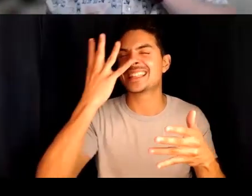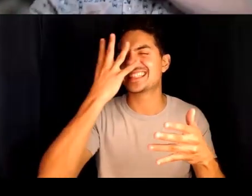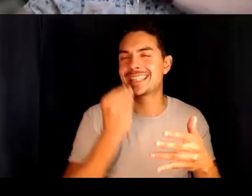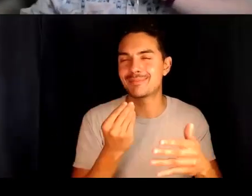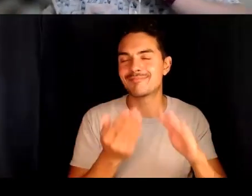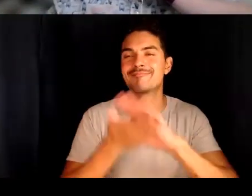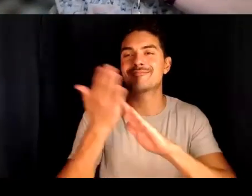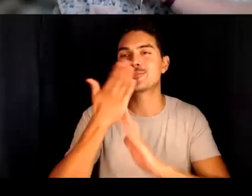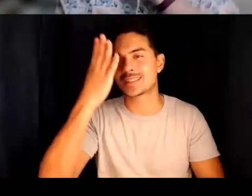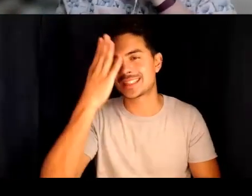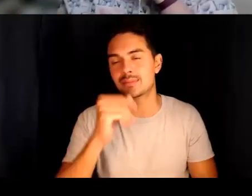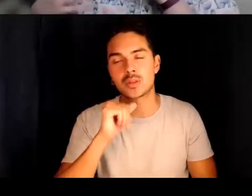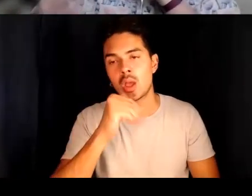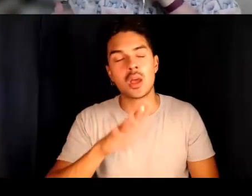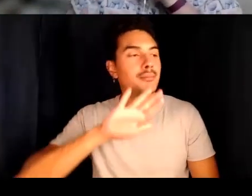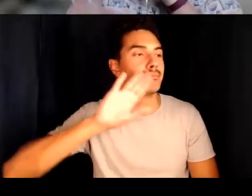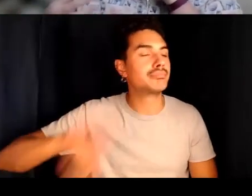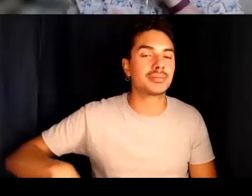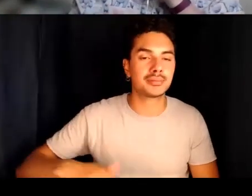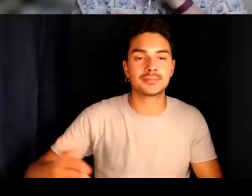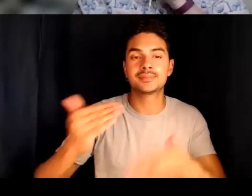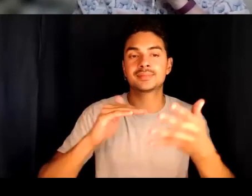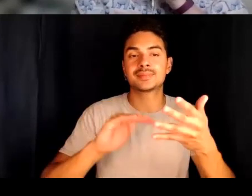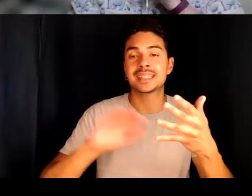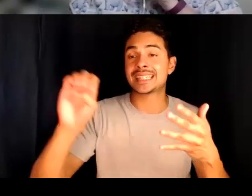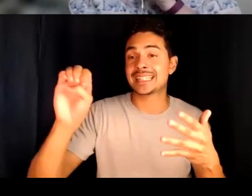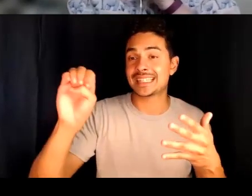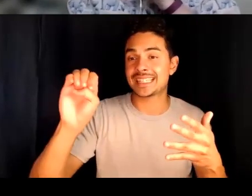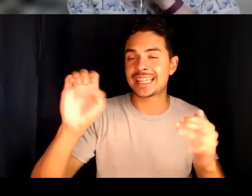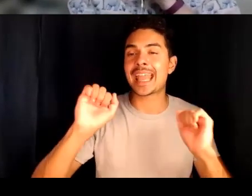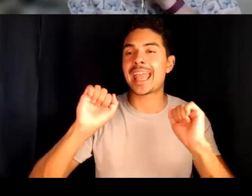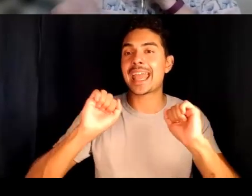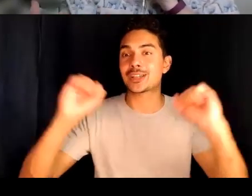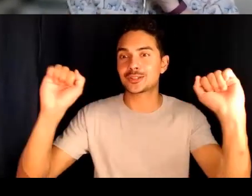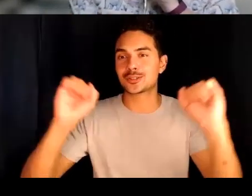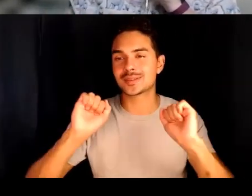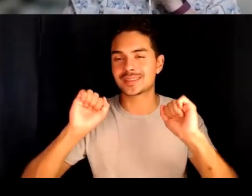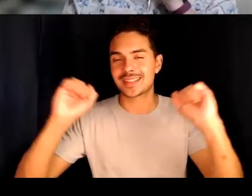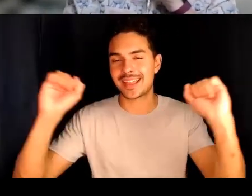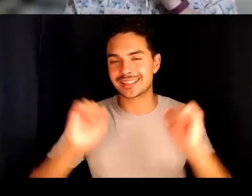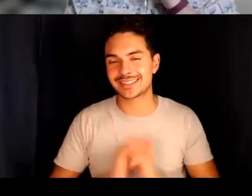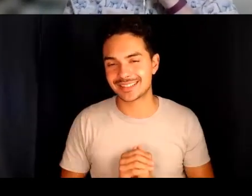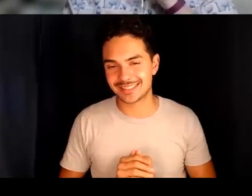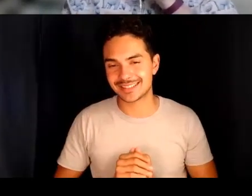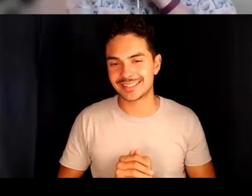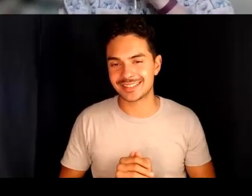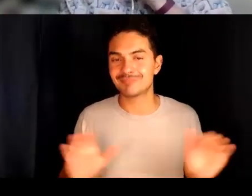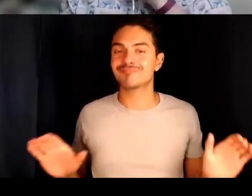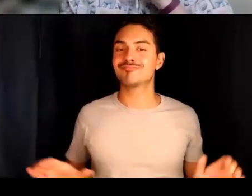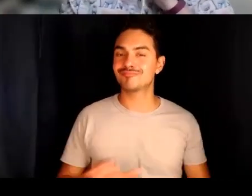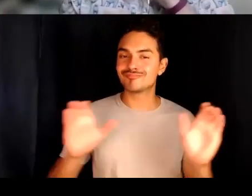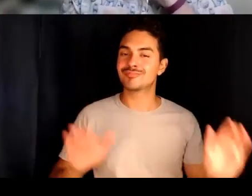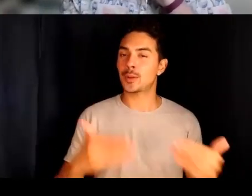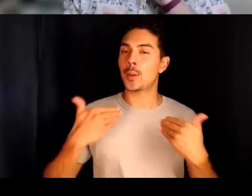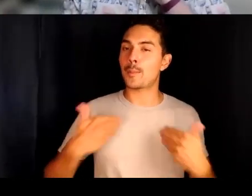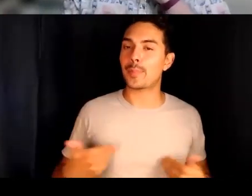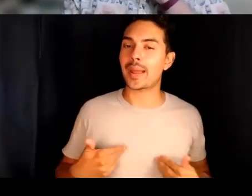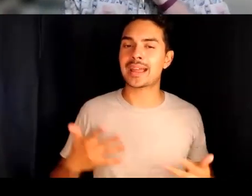but like moving our bodies in the ways that work for us and that our bodies can move in can be really beneficial.